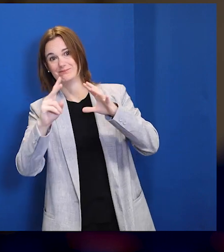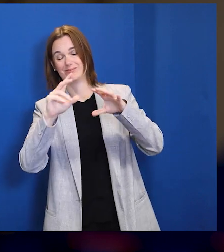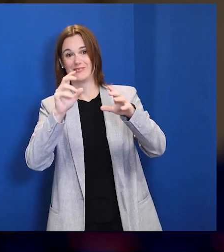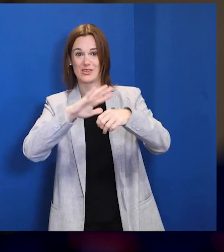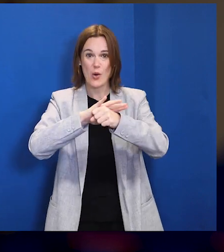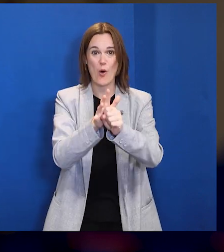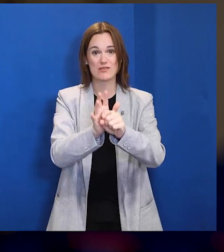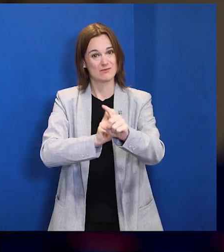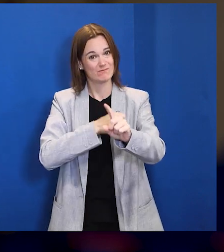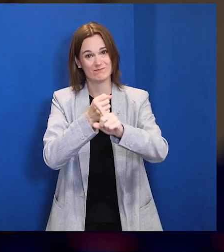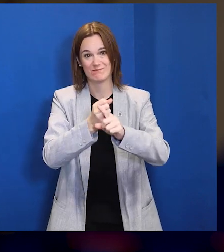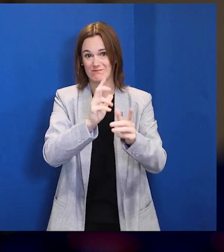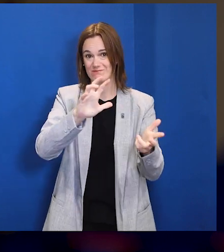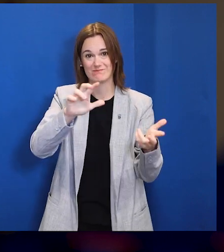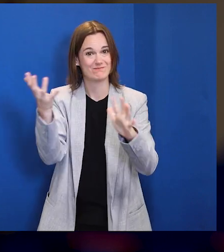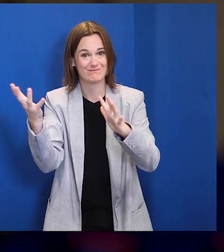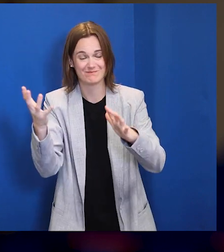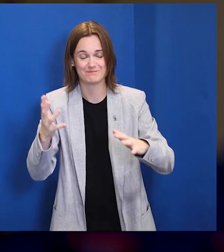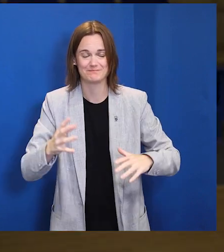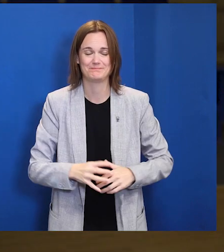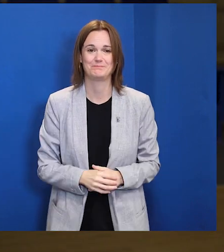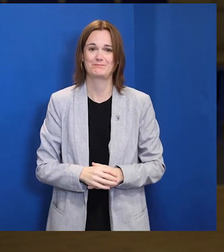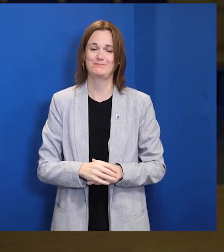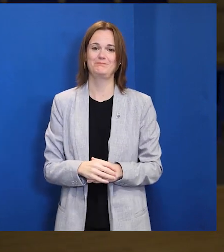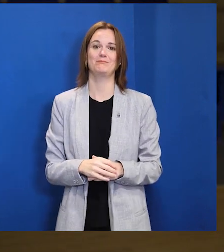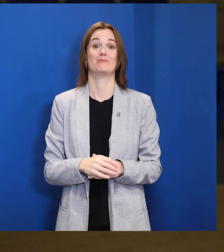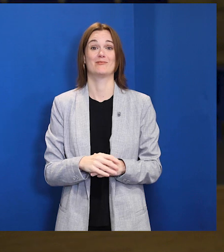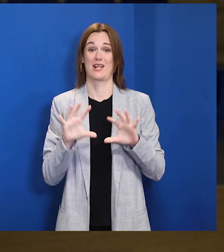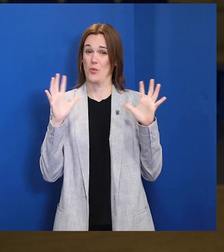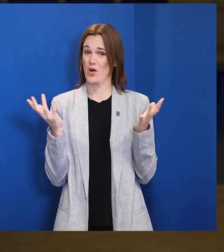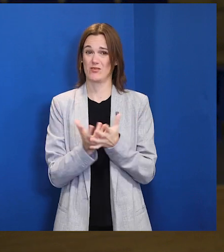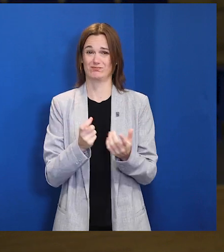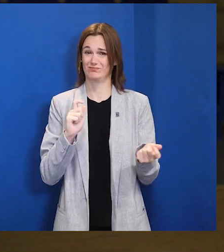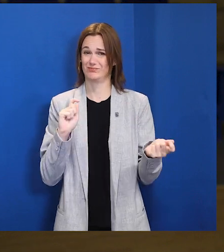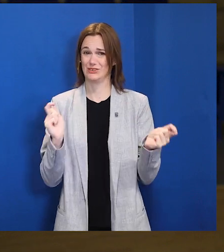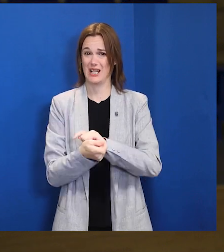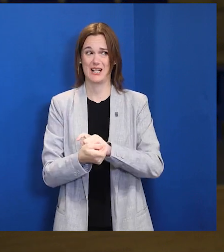Covid-19, which hit us like a freight train. That's when the whole world changed. Having to self